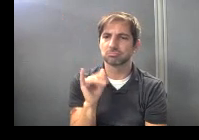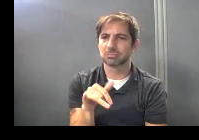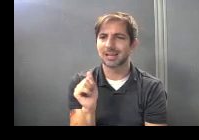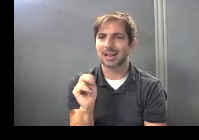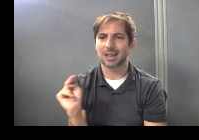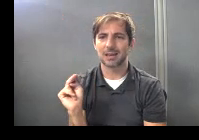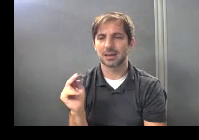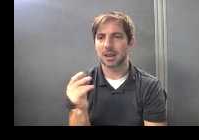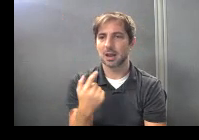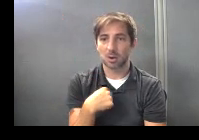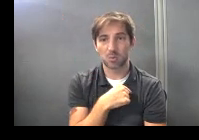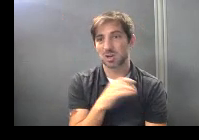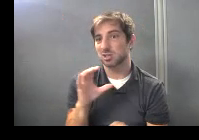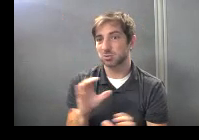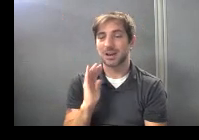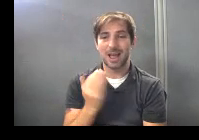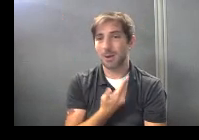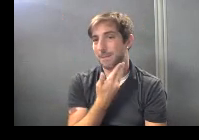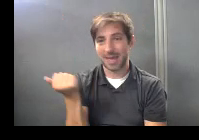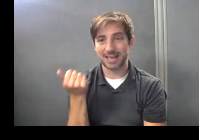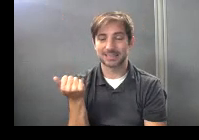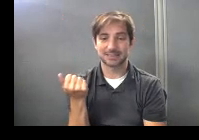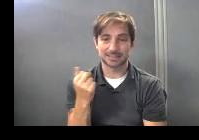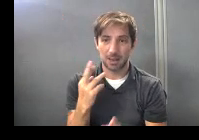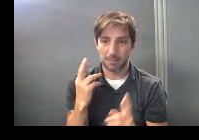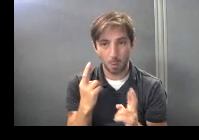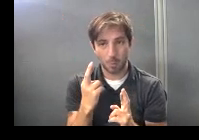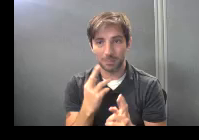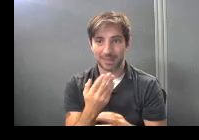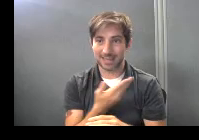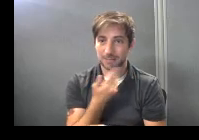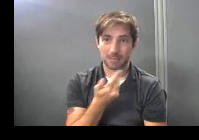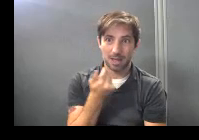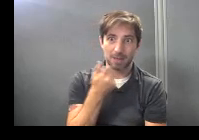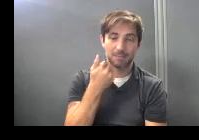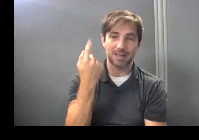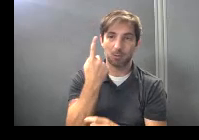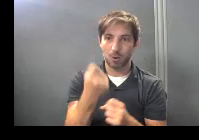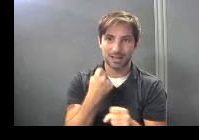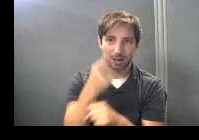WE ARE DOING THE BEST WE CAN. HOPEFULLY, WE ARE GETTING BETTER AT IT A YEAR LATER. I WANTED TO TOSS THAT OUT THERE.